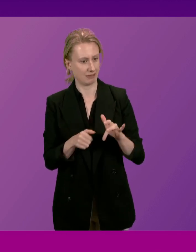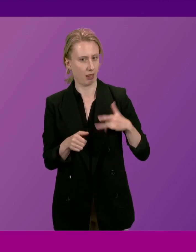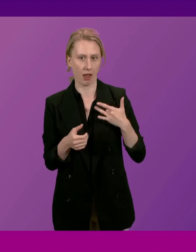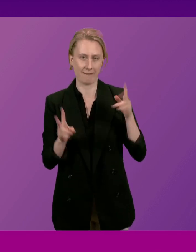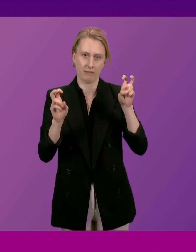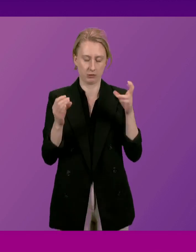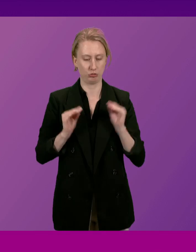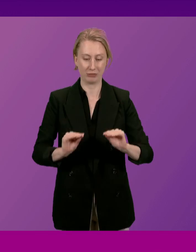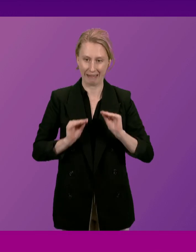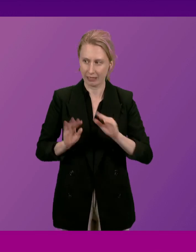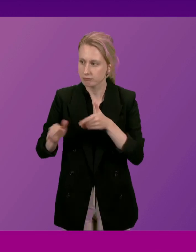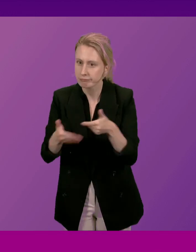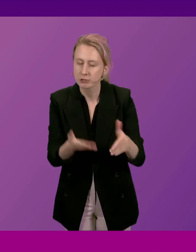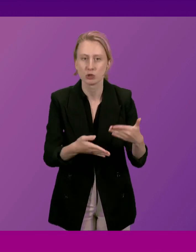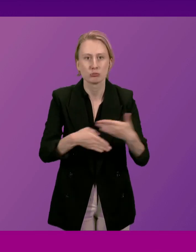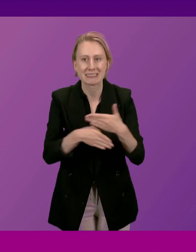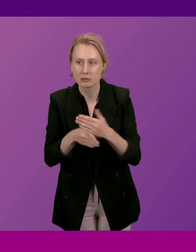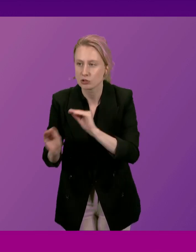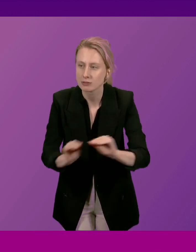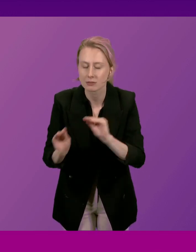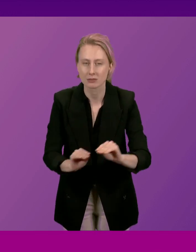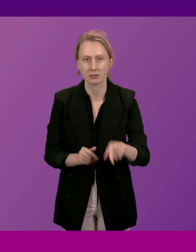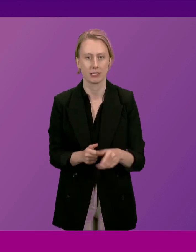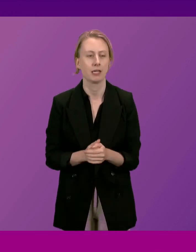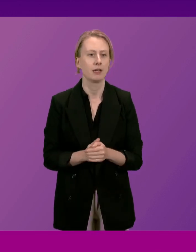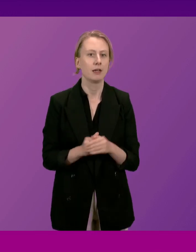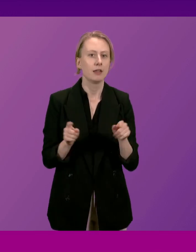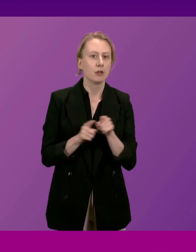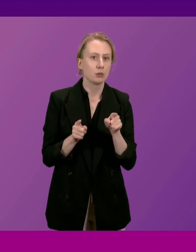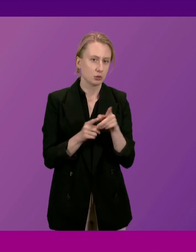We are also supporting the outstanding work, which is internationally renowned,